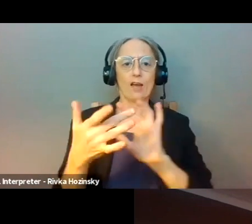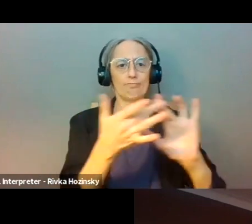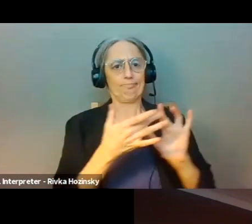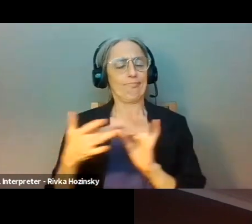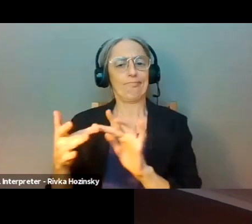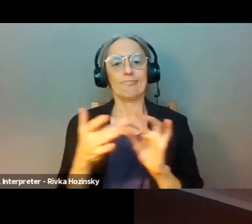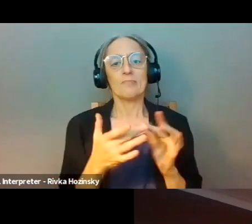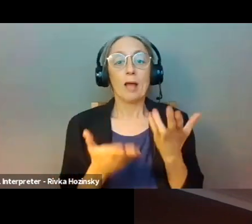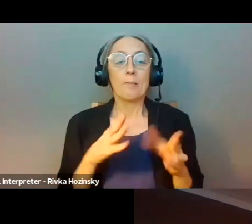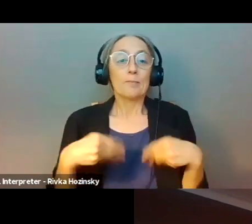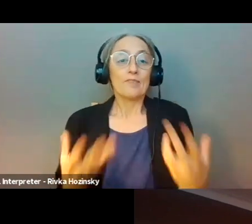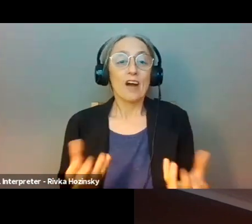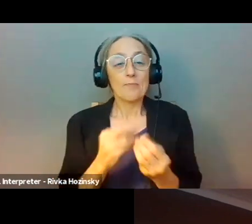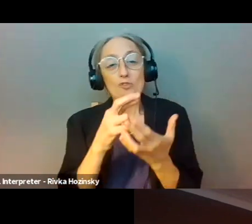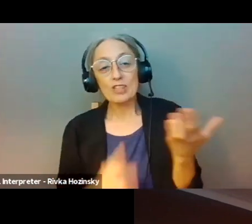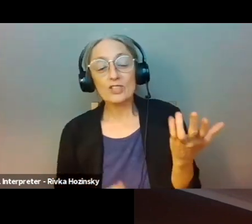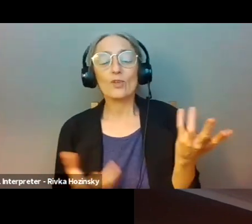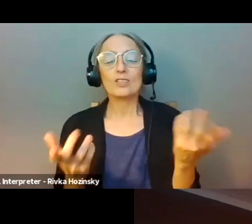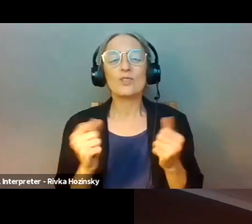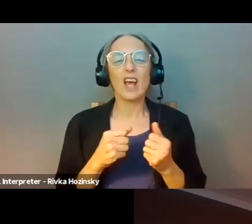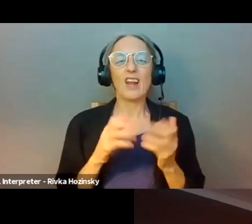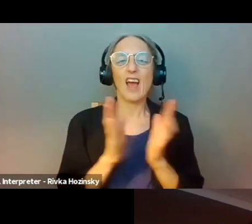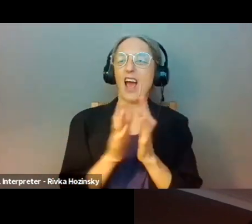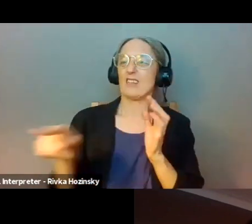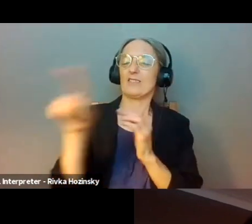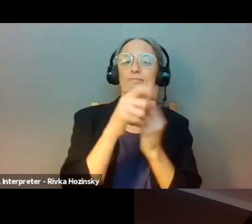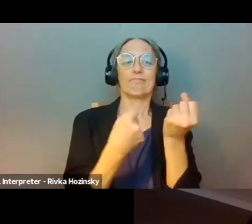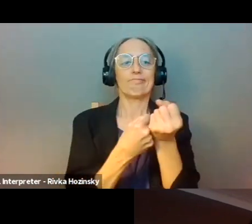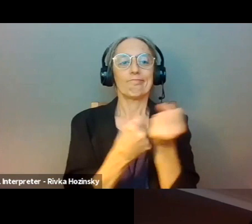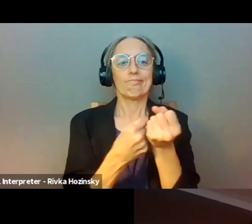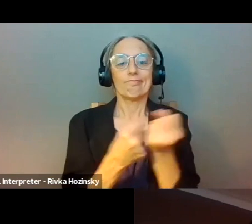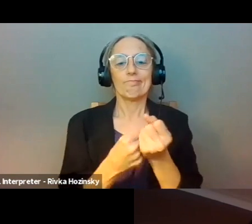of these resources and additional accessibility that they've